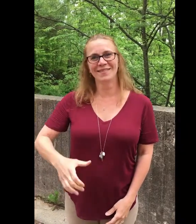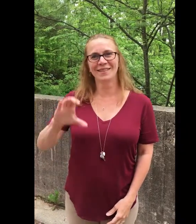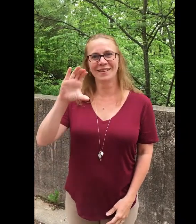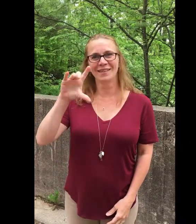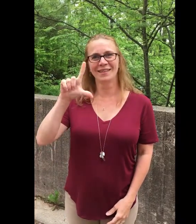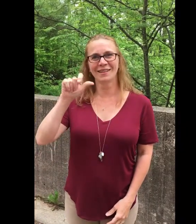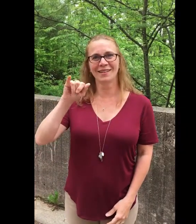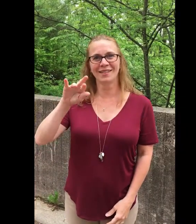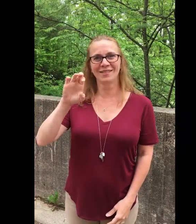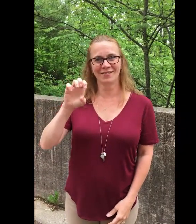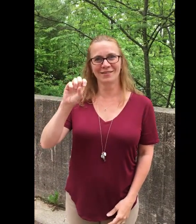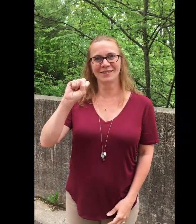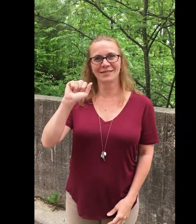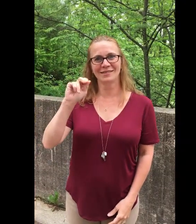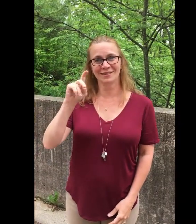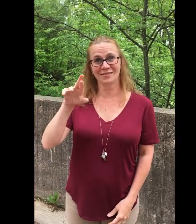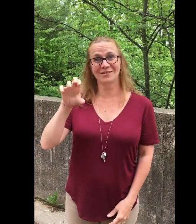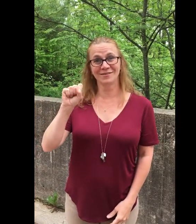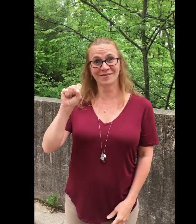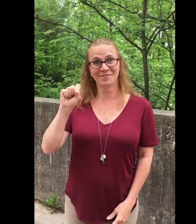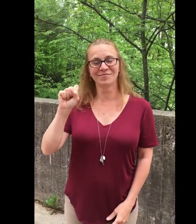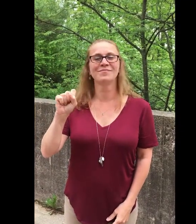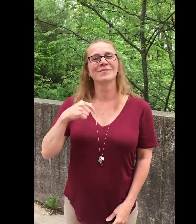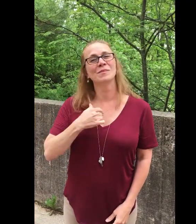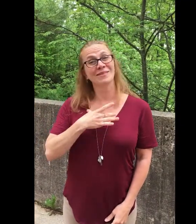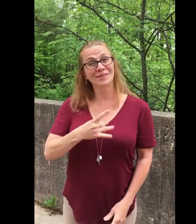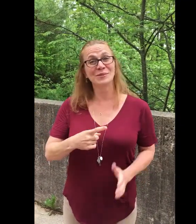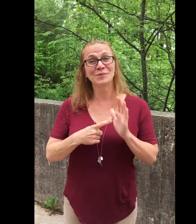Hello. I'm Claire Sanders.